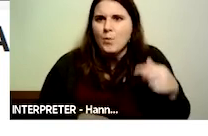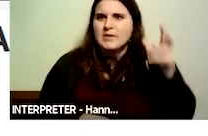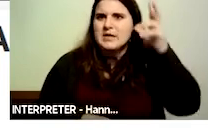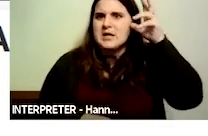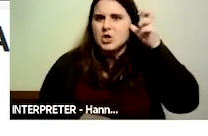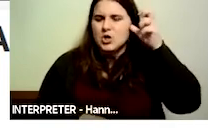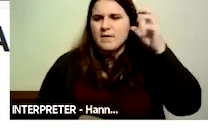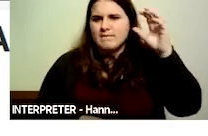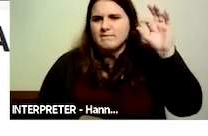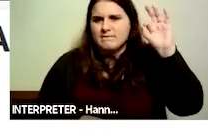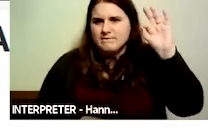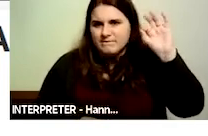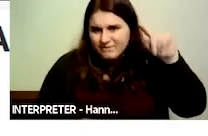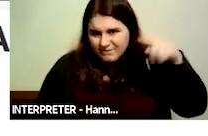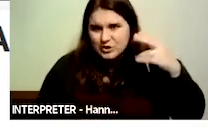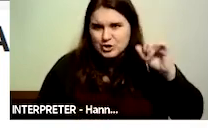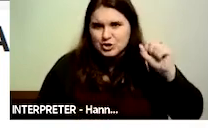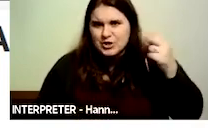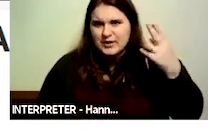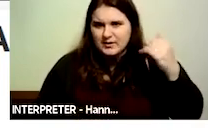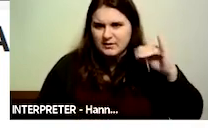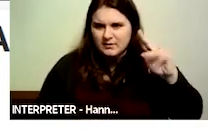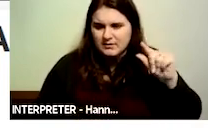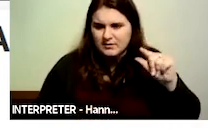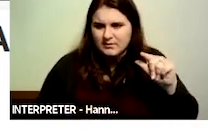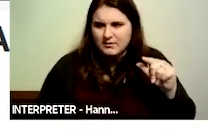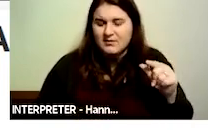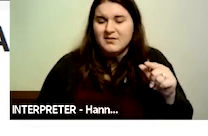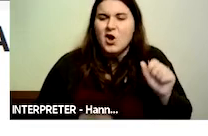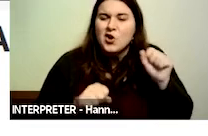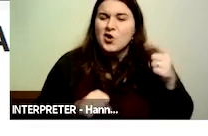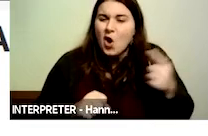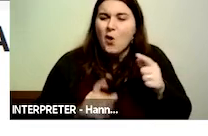Ben Woelk: So that's great. I can have the wind always blowing in that direction. But that does